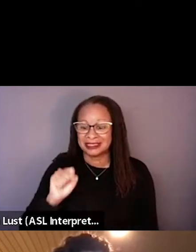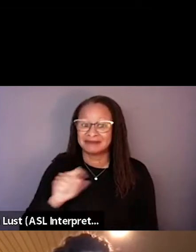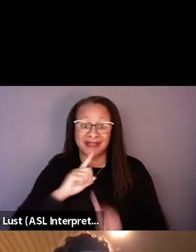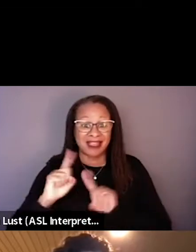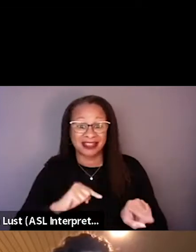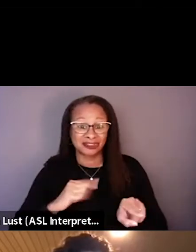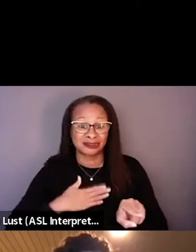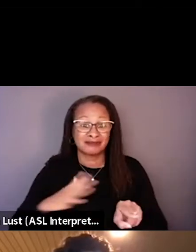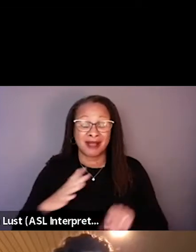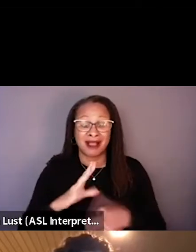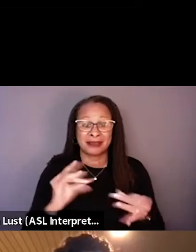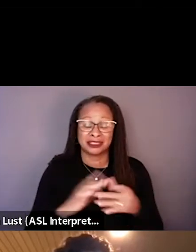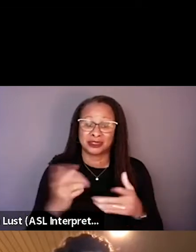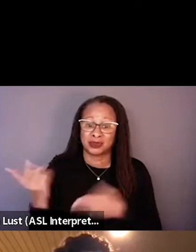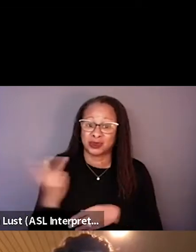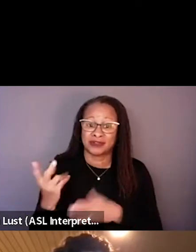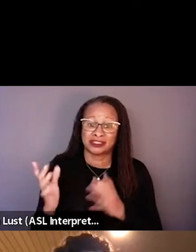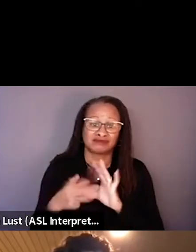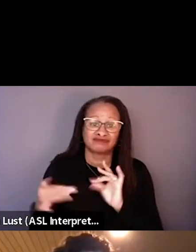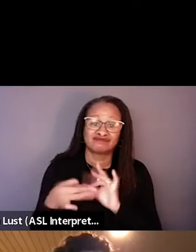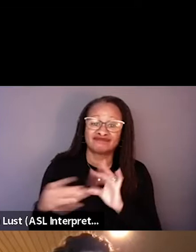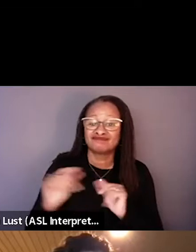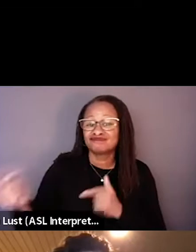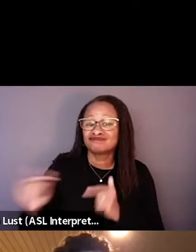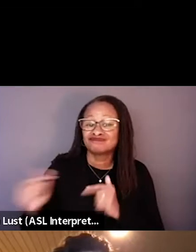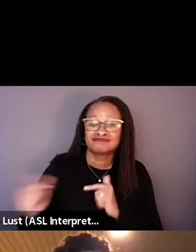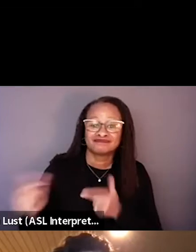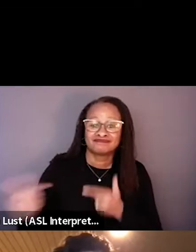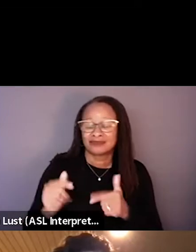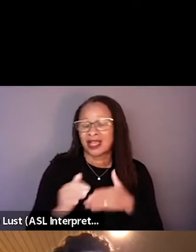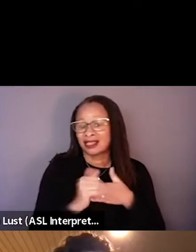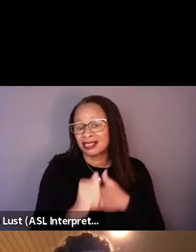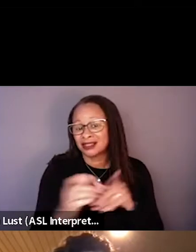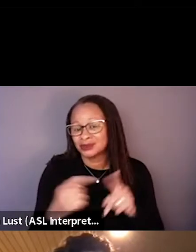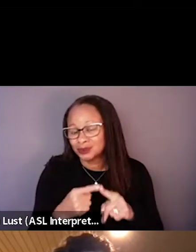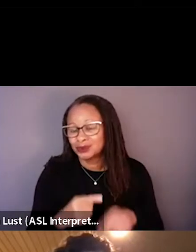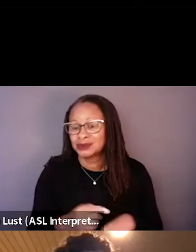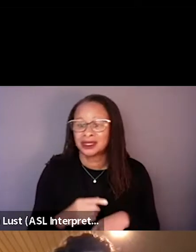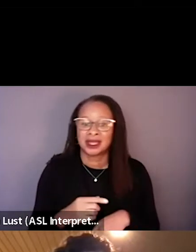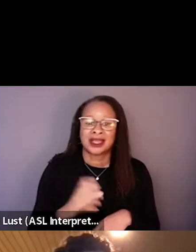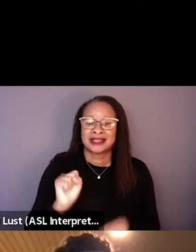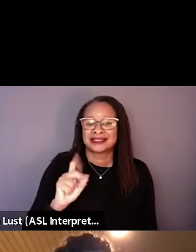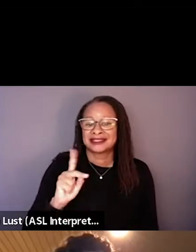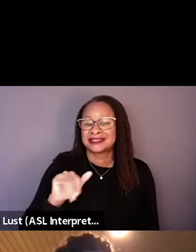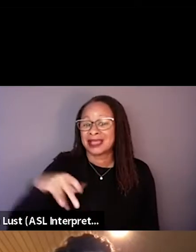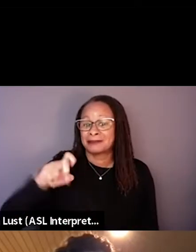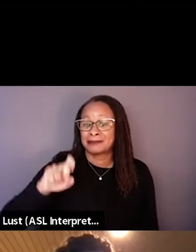And so we sort of struck up a conversation and then that led to some Skype video chats and a friendship.